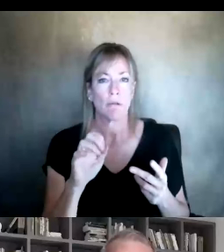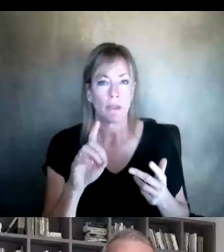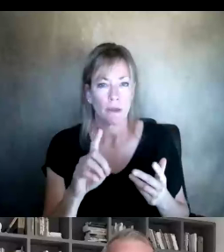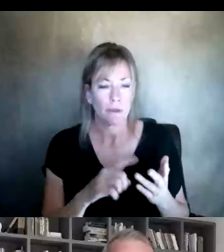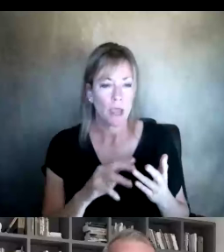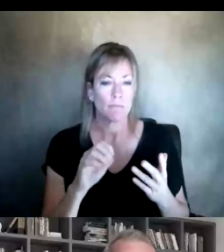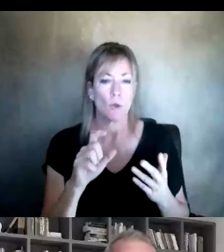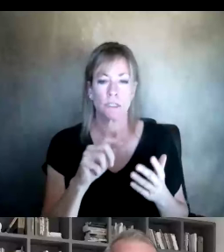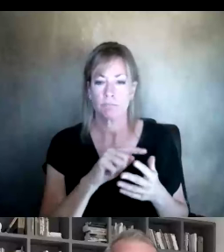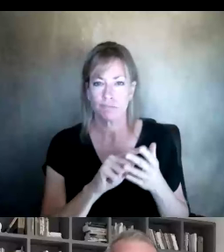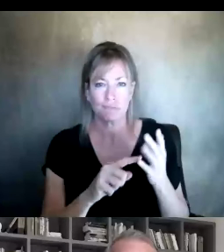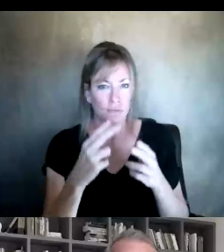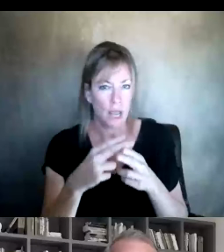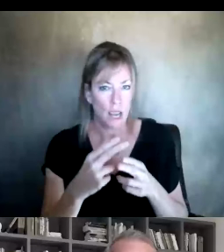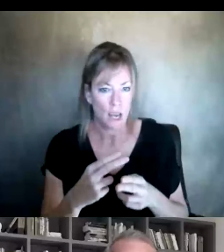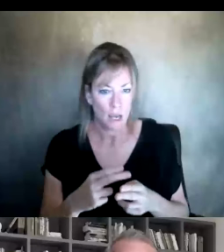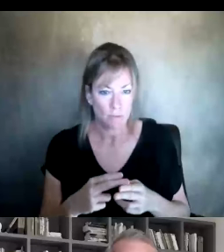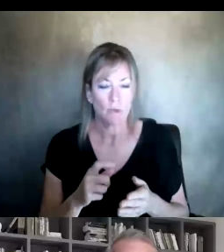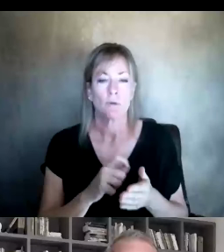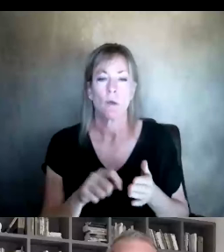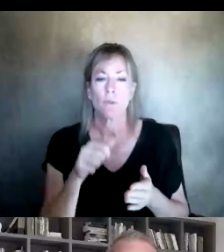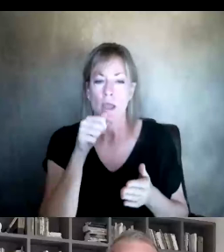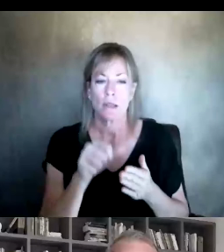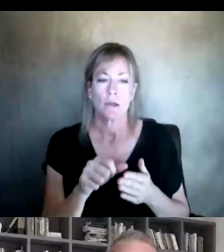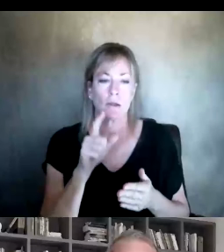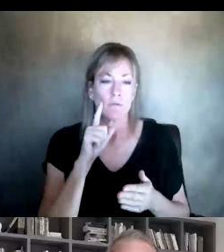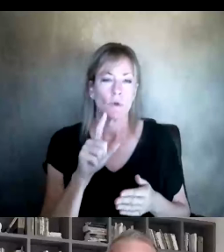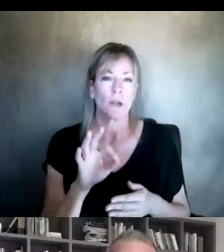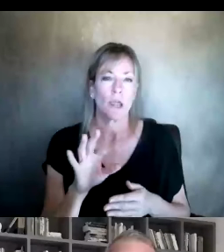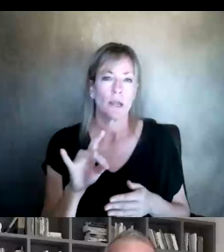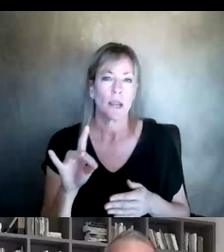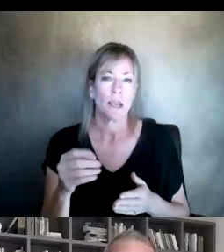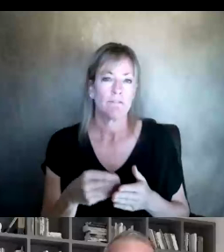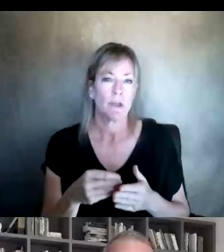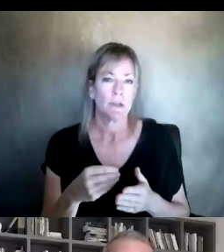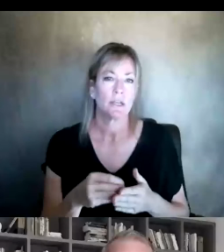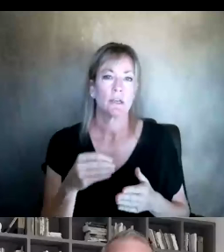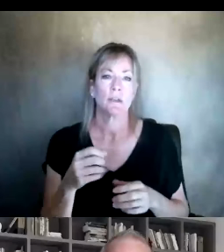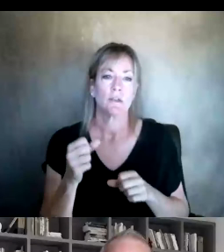AS GROUP LED THIS LETTER ABOUT FUNDING URGING STRONG FUNDING